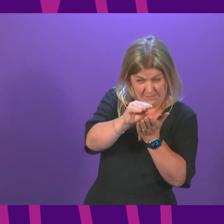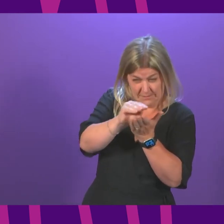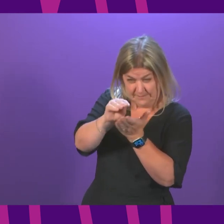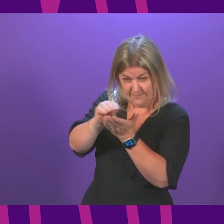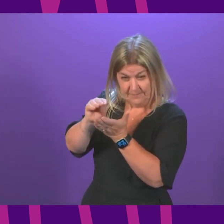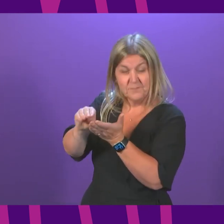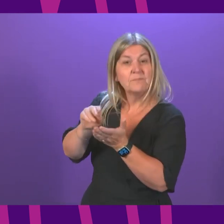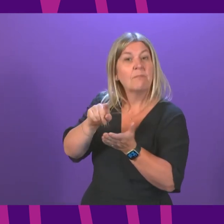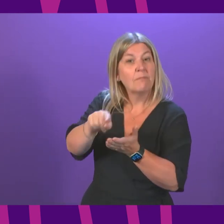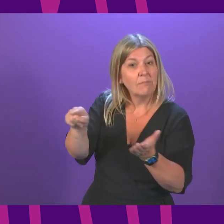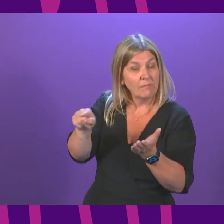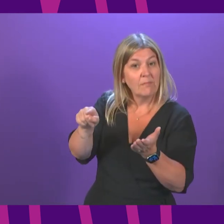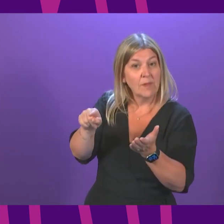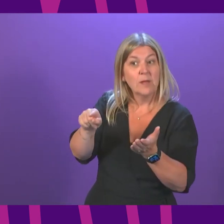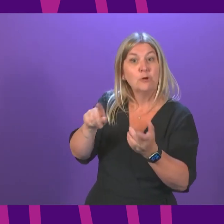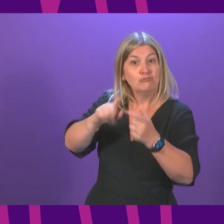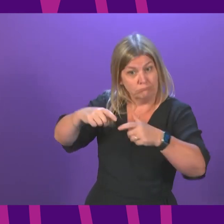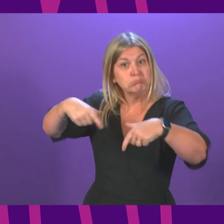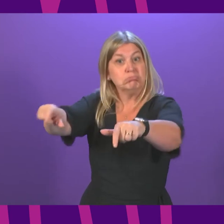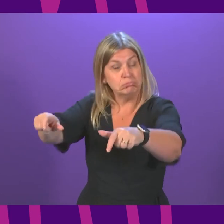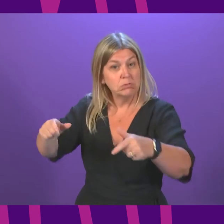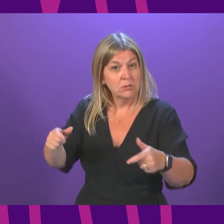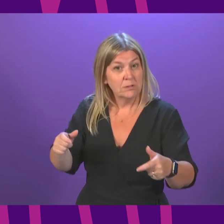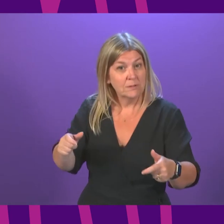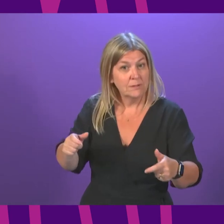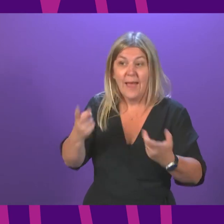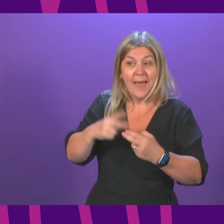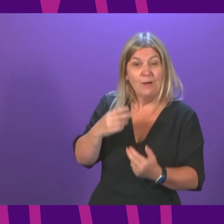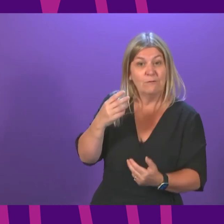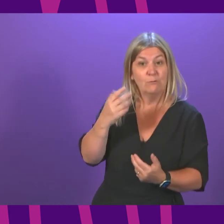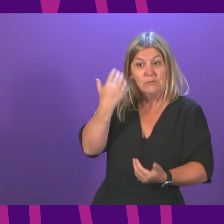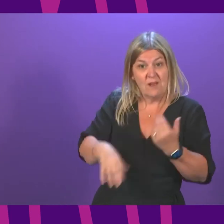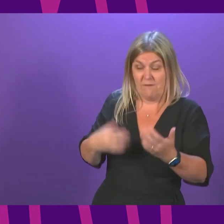the money in the way that it has, we would not have public transport services available